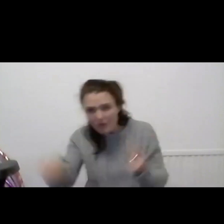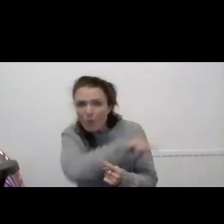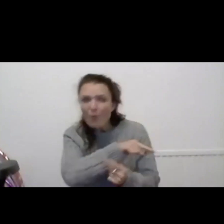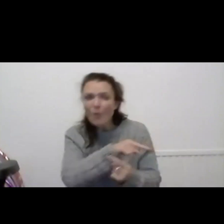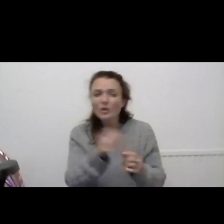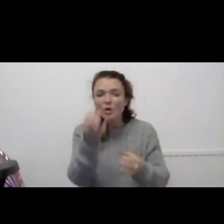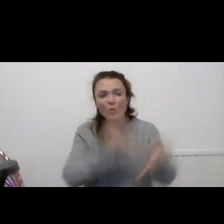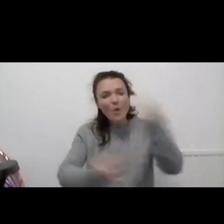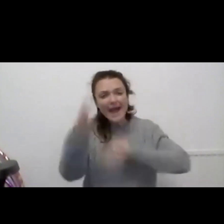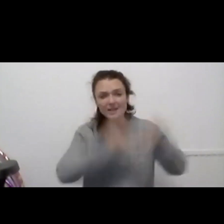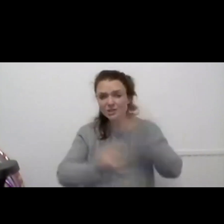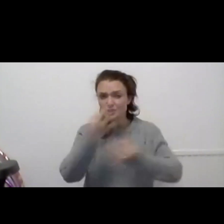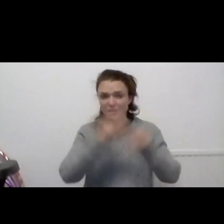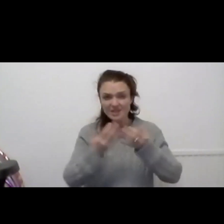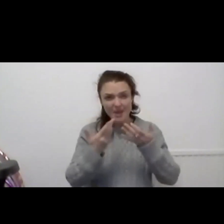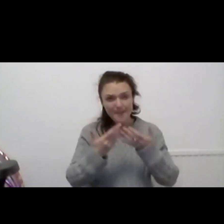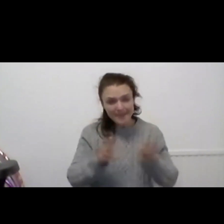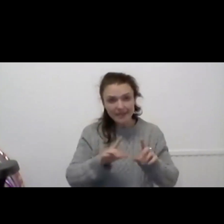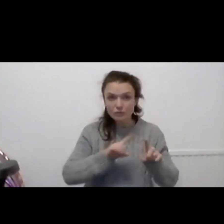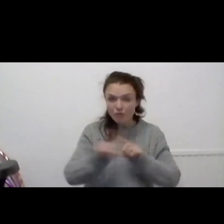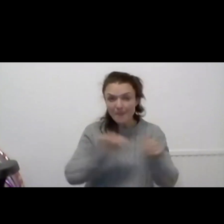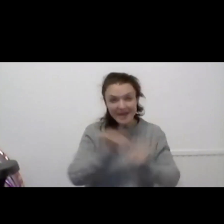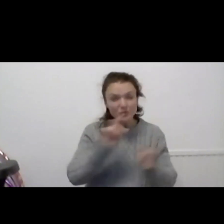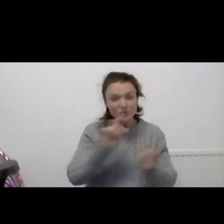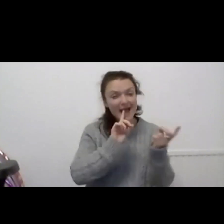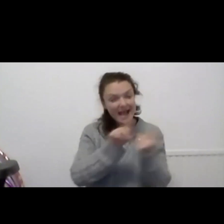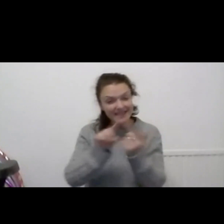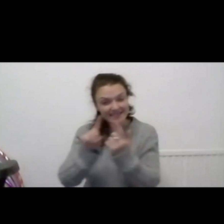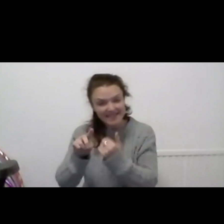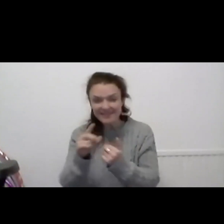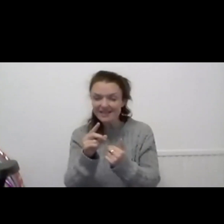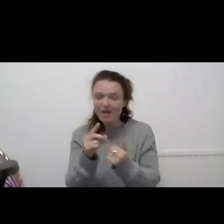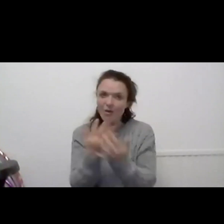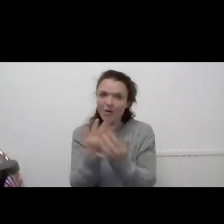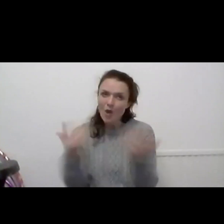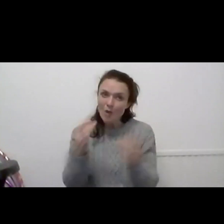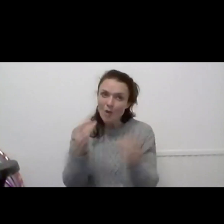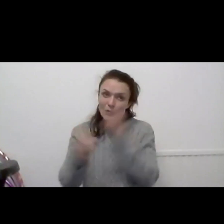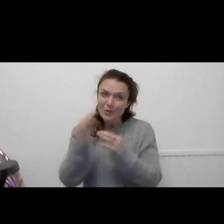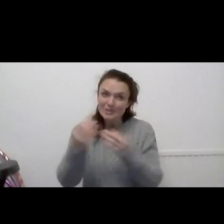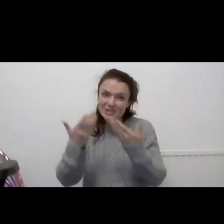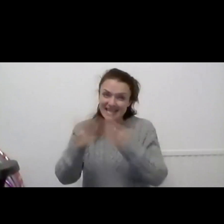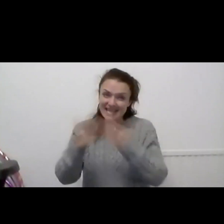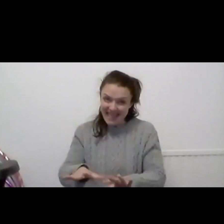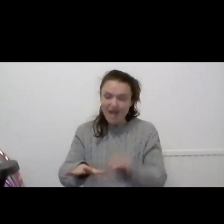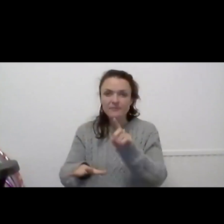But we will do our best to take those questions provide an answer. We will be sending you